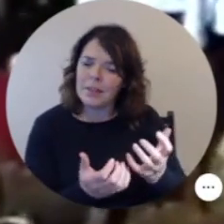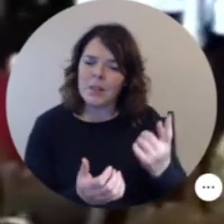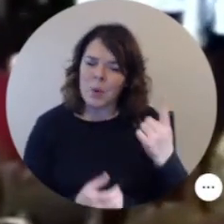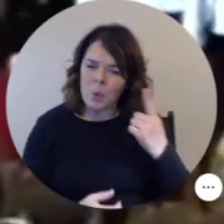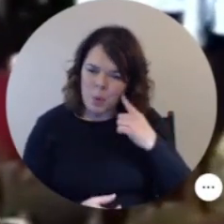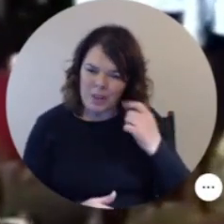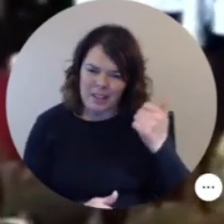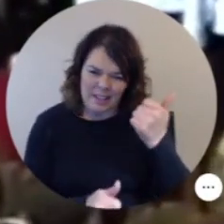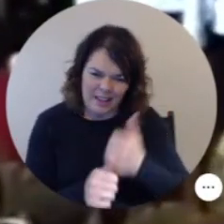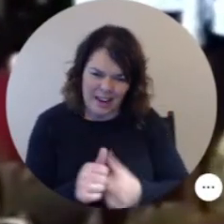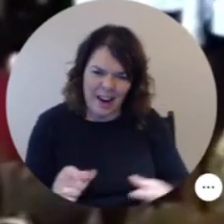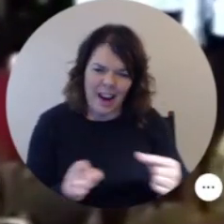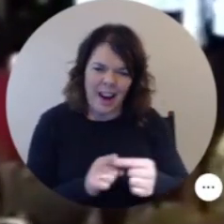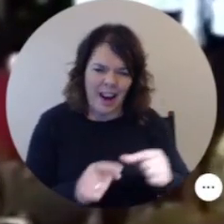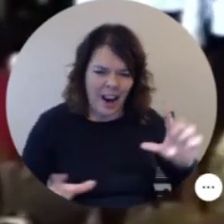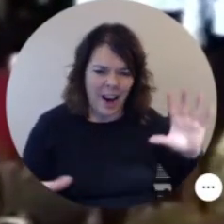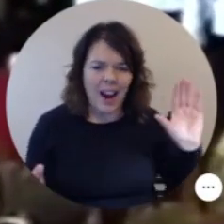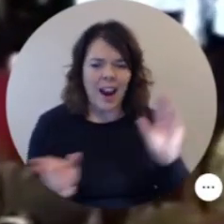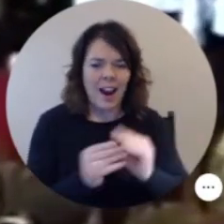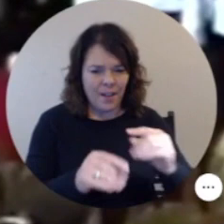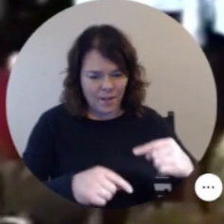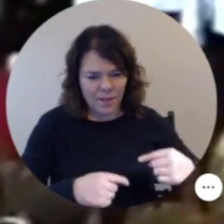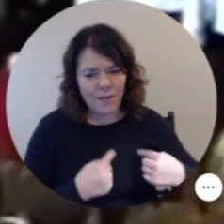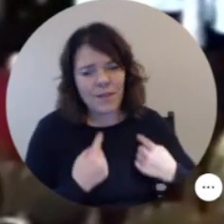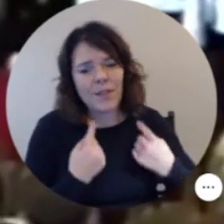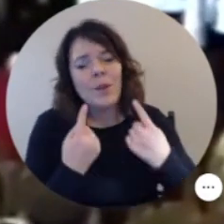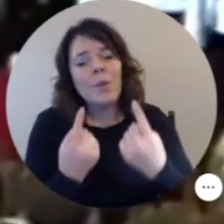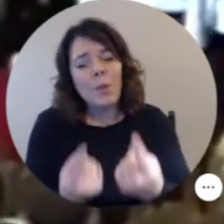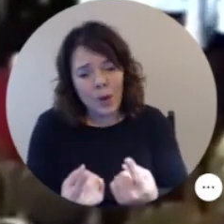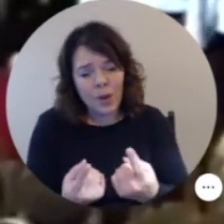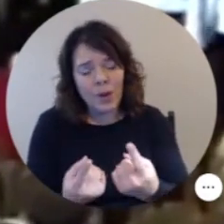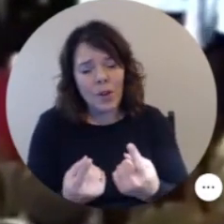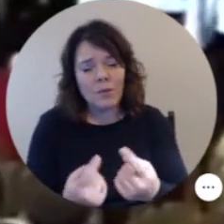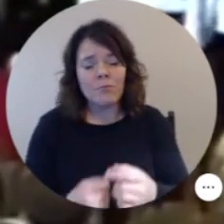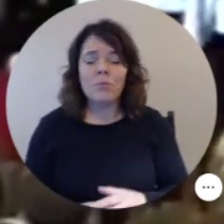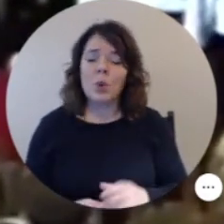We hear your every word